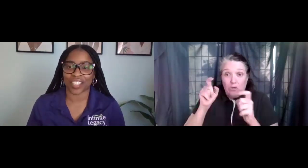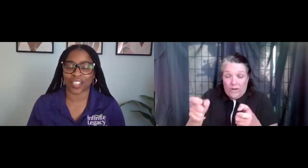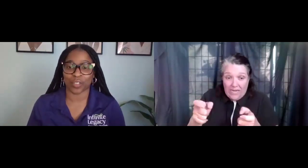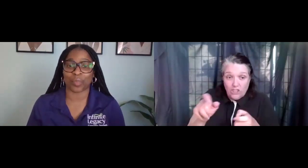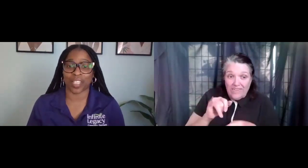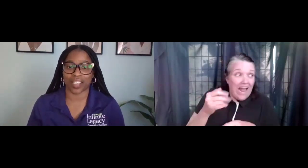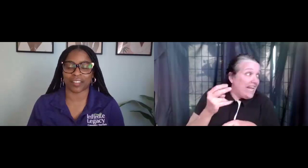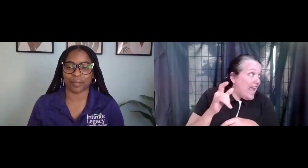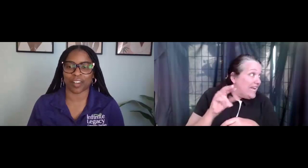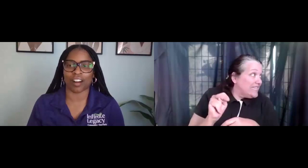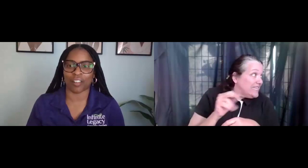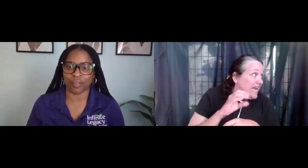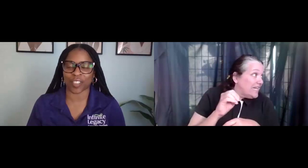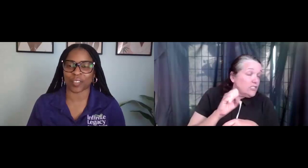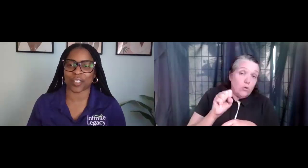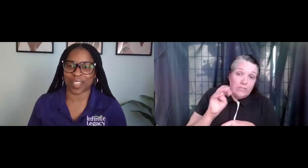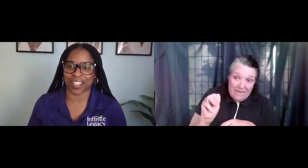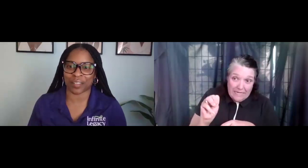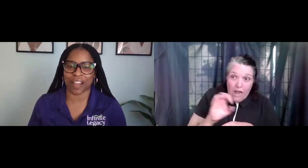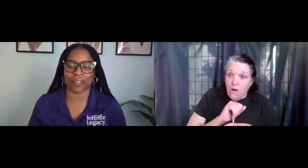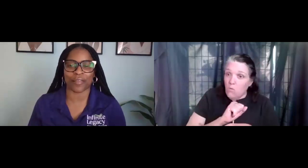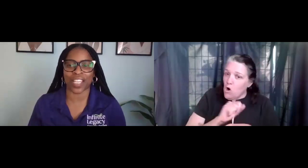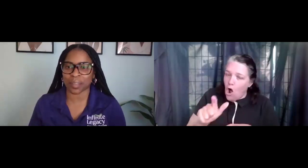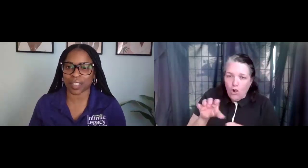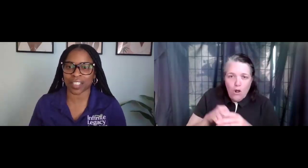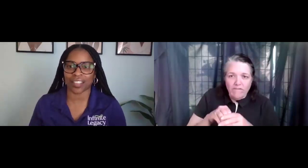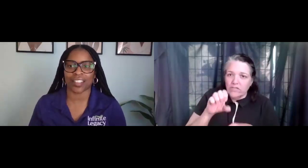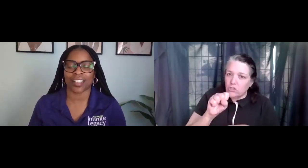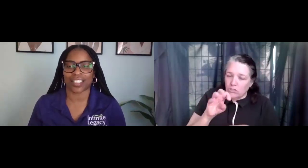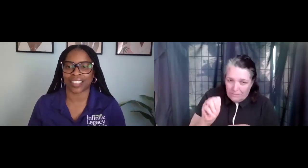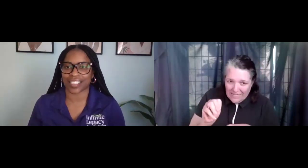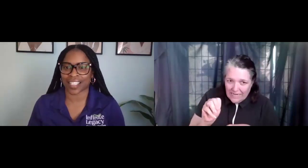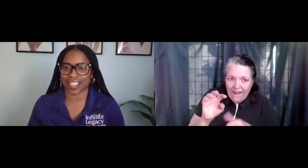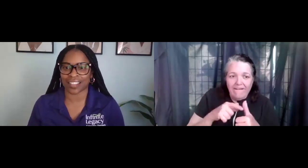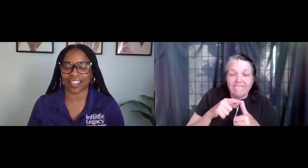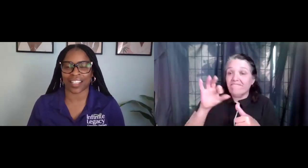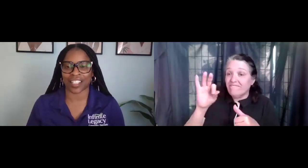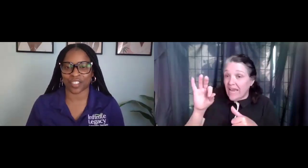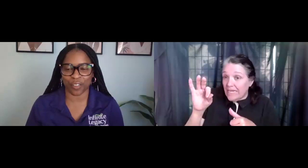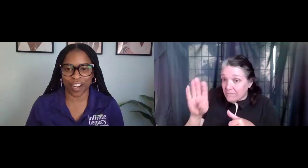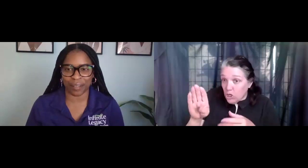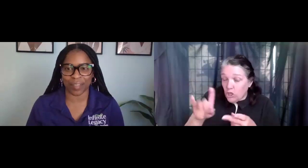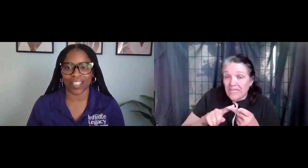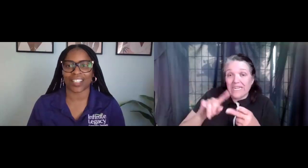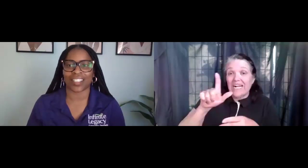and then social media, we're all over social media. We have a Facebook, a LinkedIn, an Instagram,